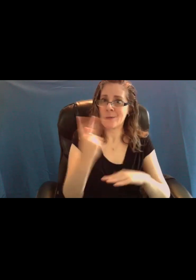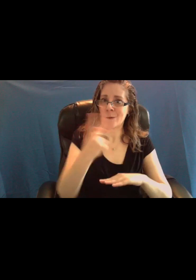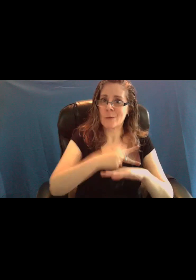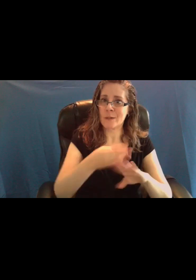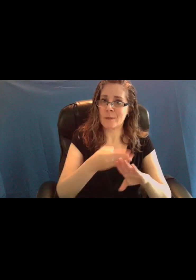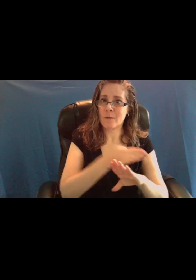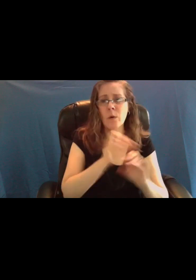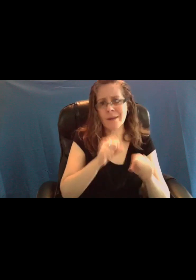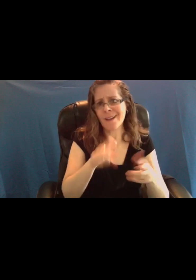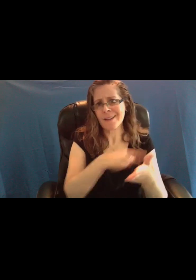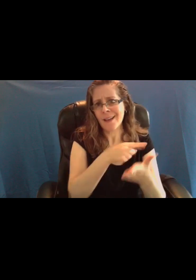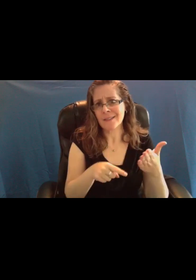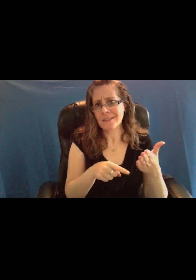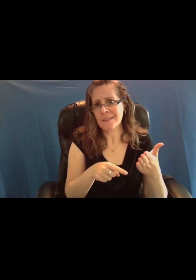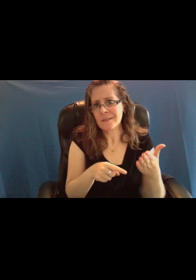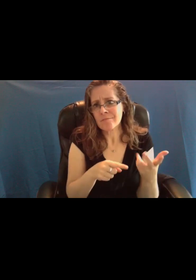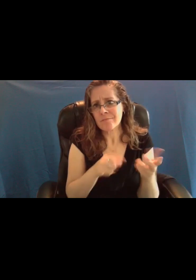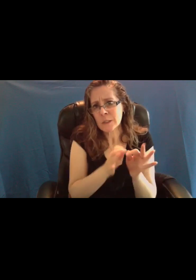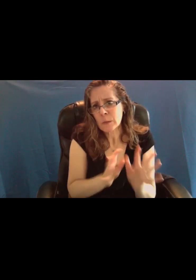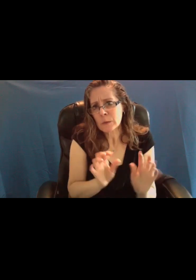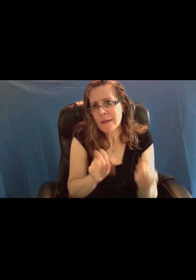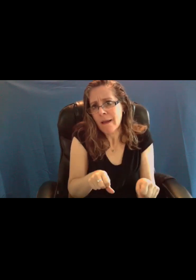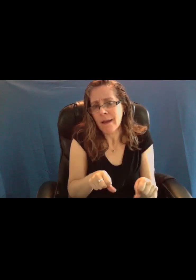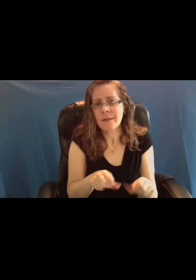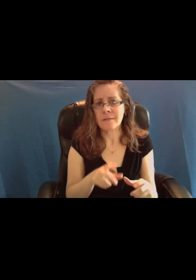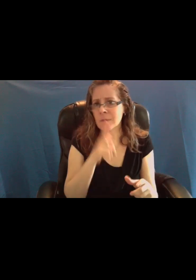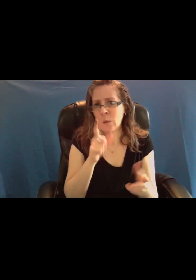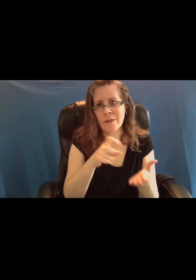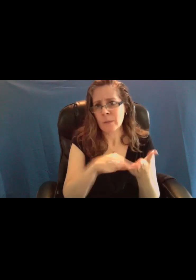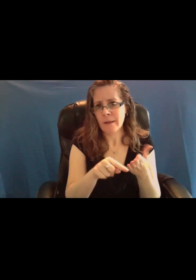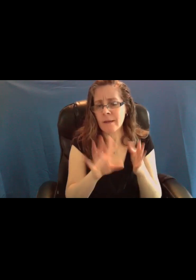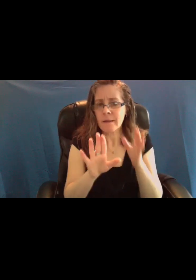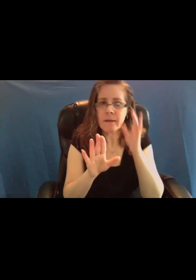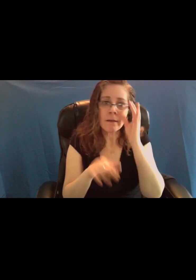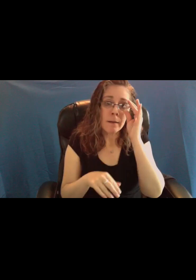consider whether it makes sense, and it would make sense, to